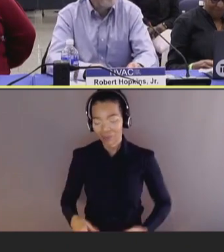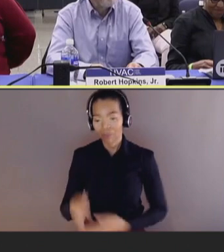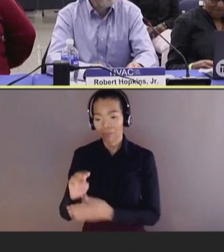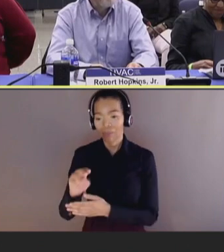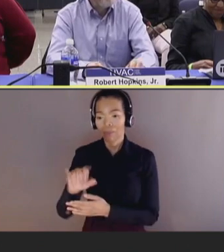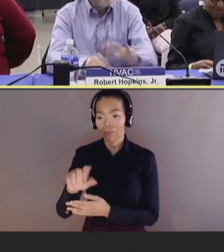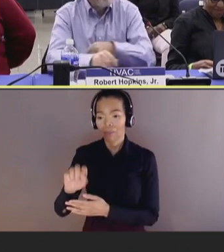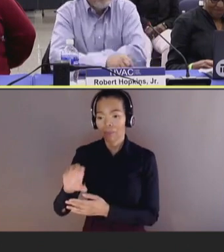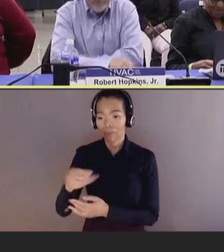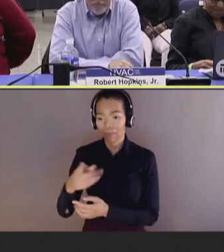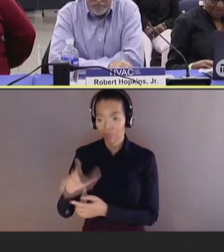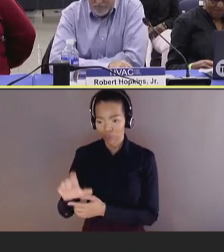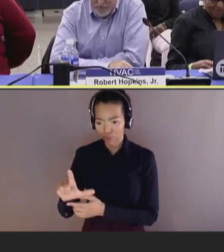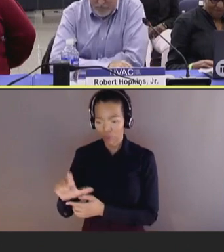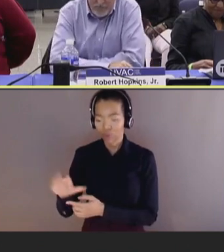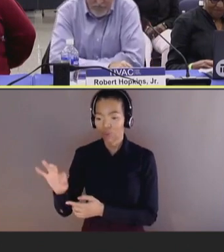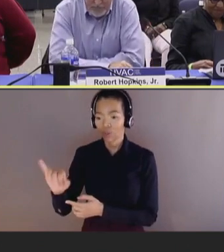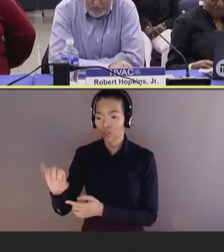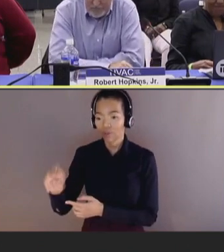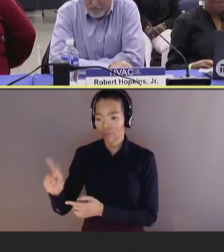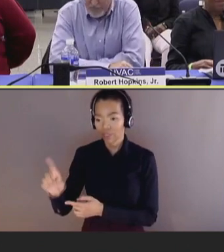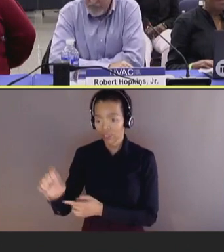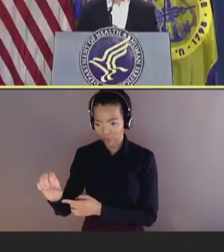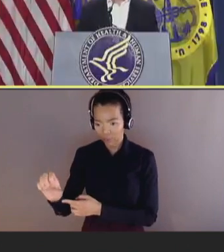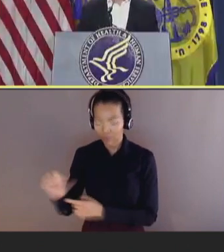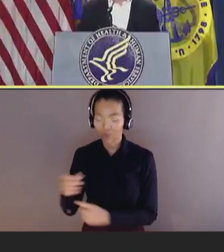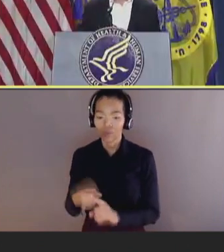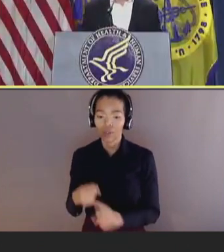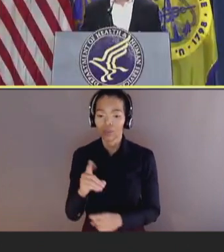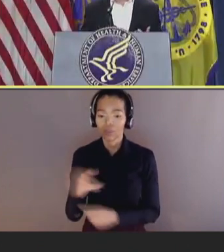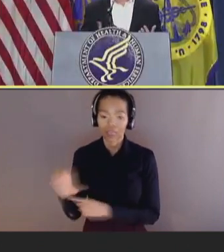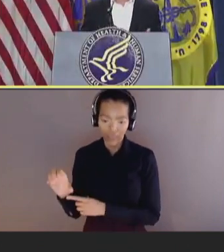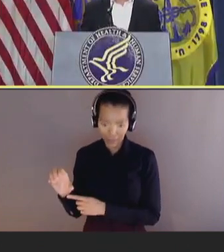I'm a consultant at Avalere Health, a D.C. based health consulting firm where I sit on